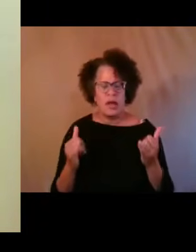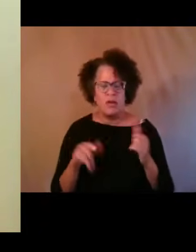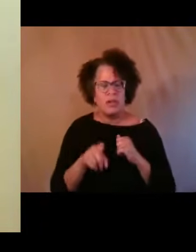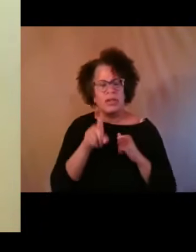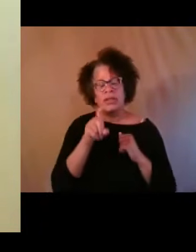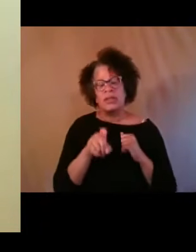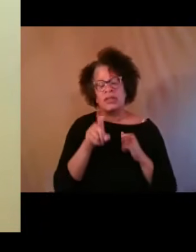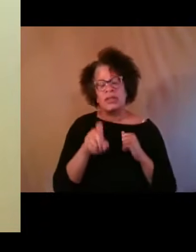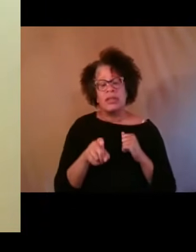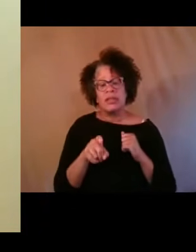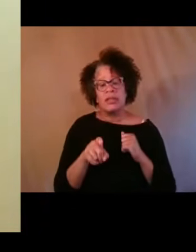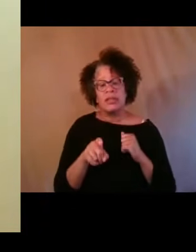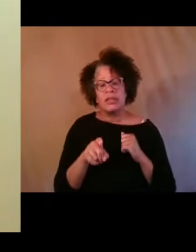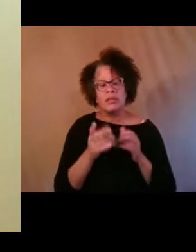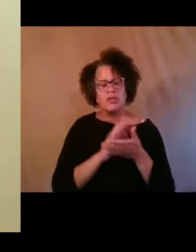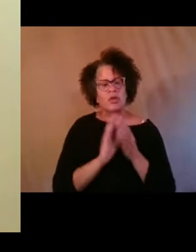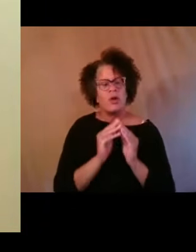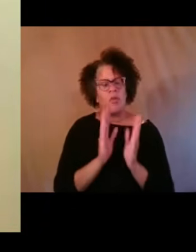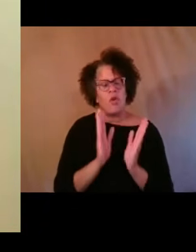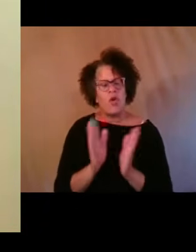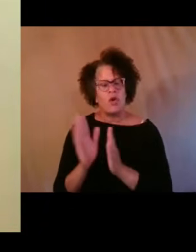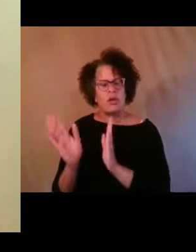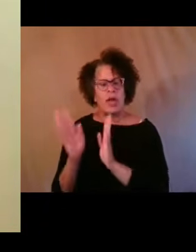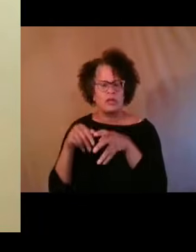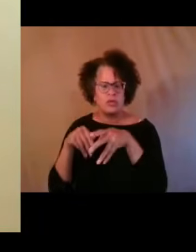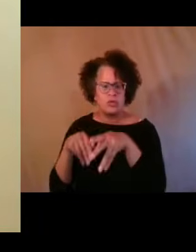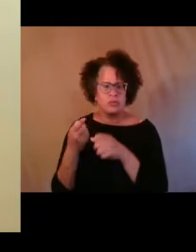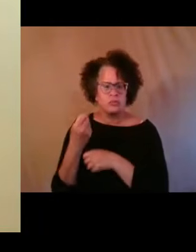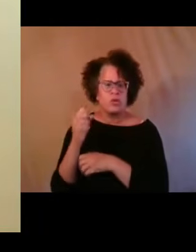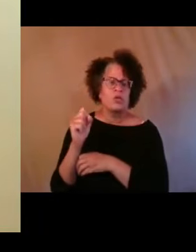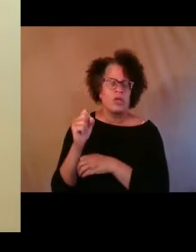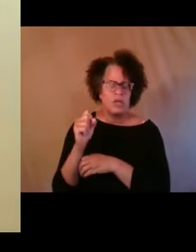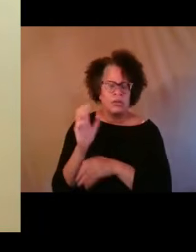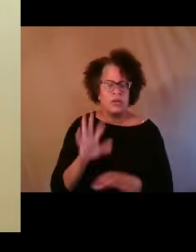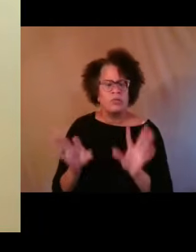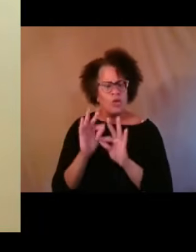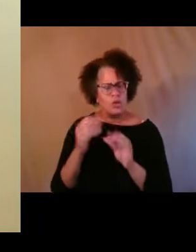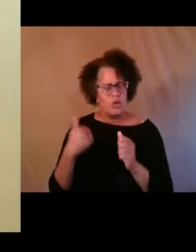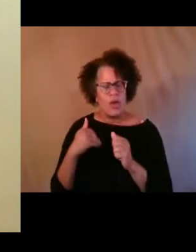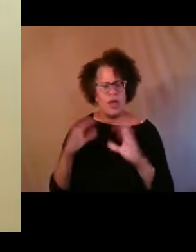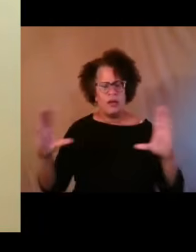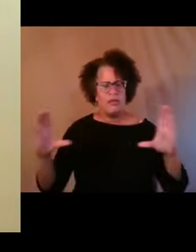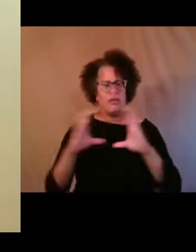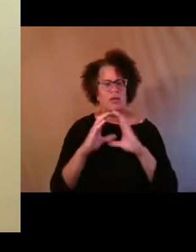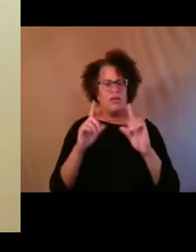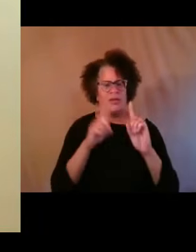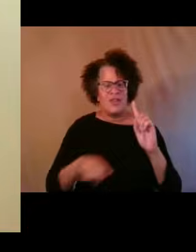to get organized, to be organized, to have a circle from which we can derive strength